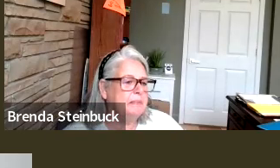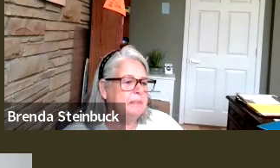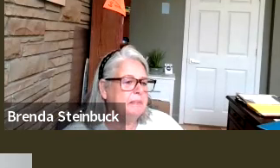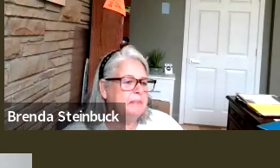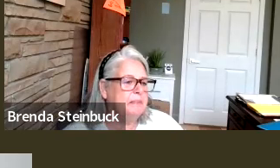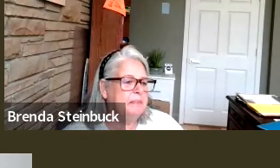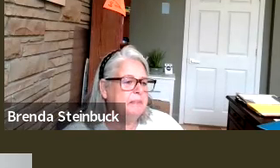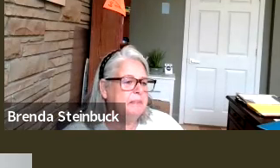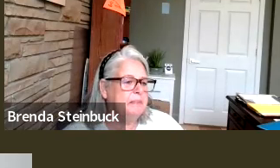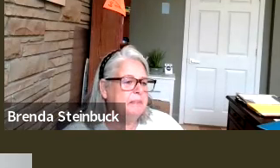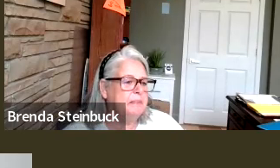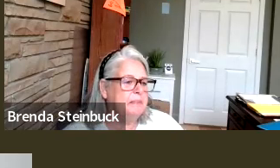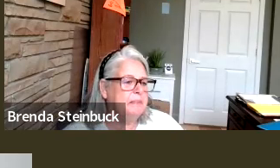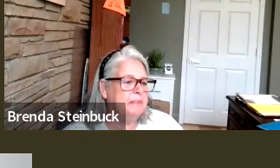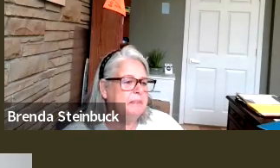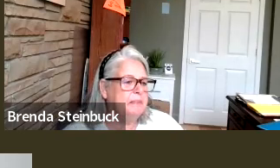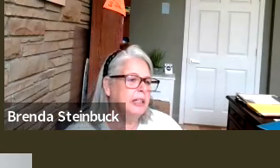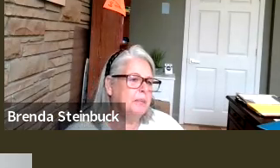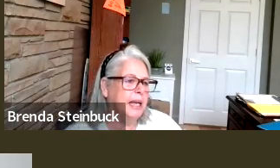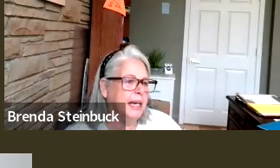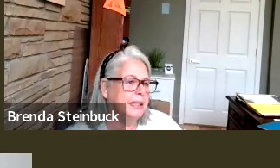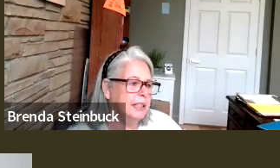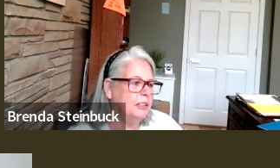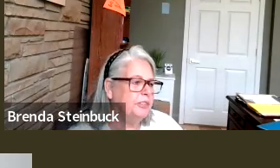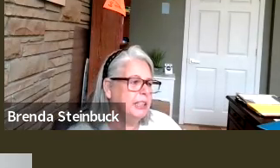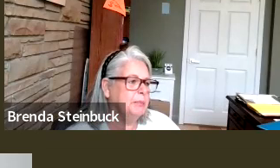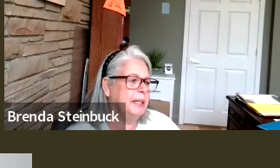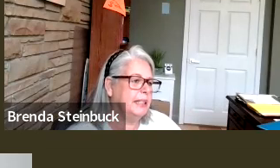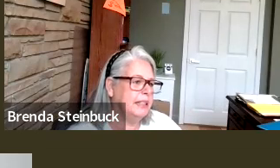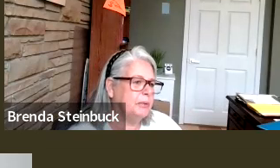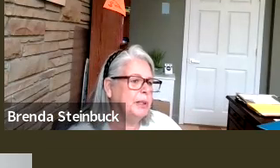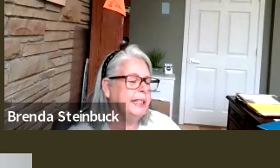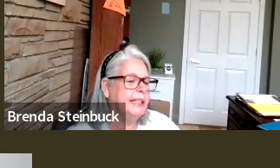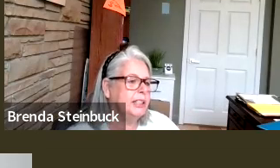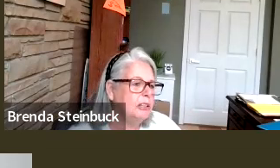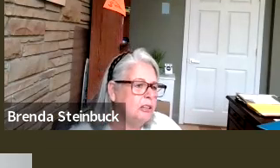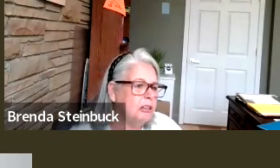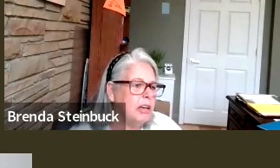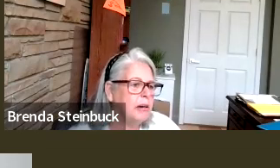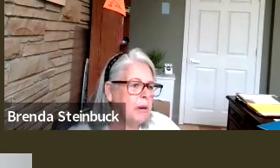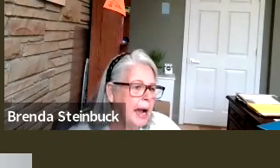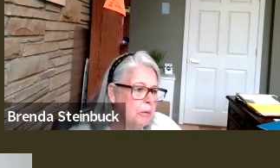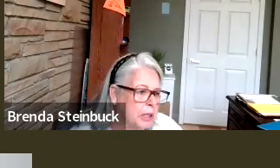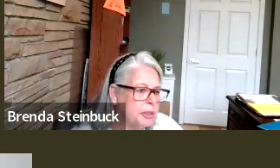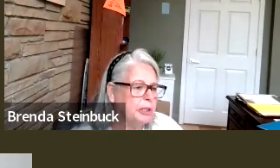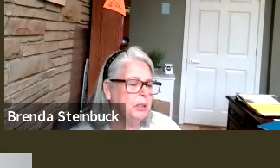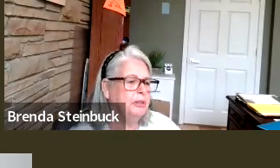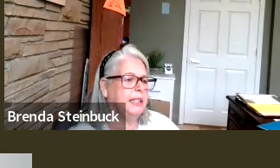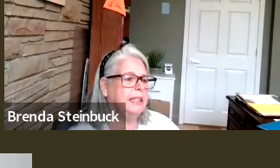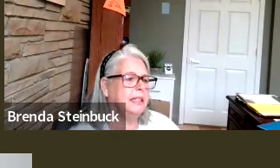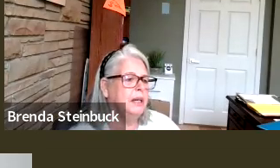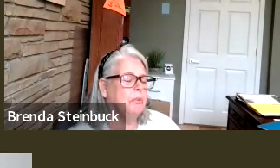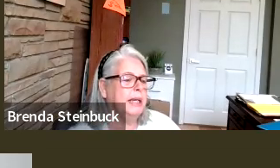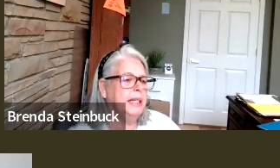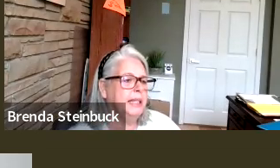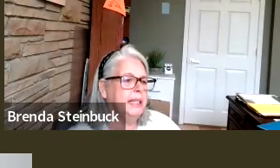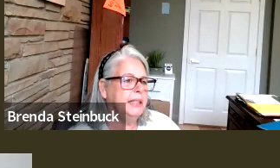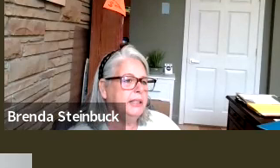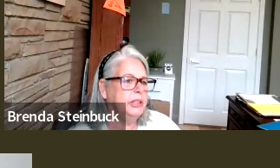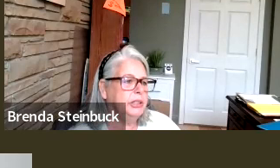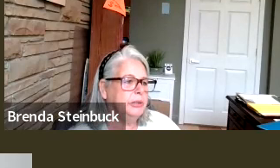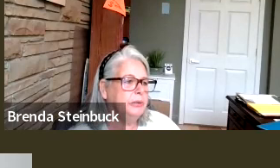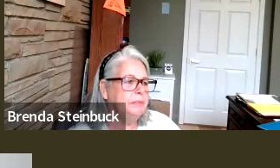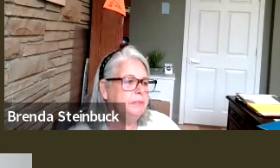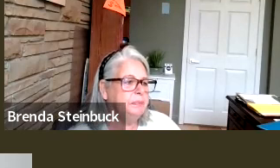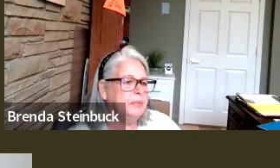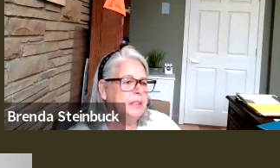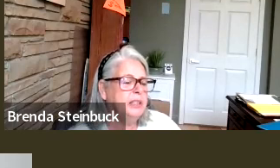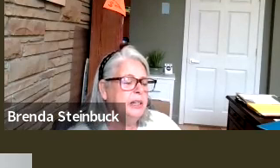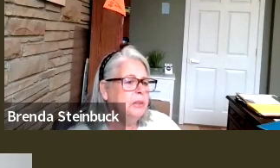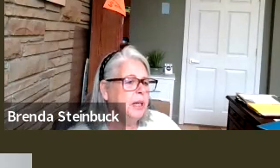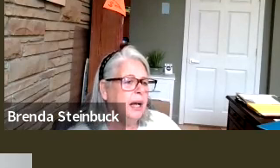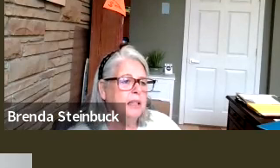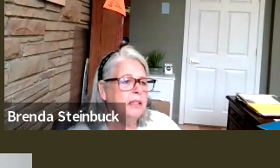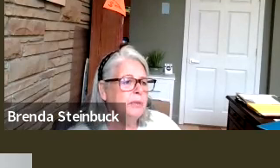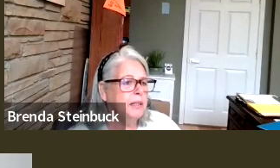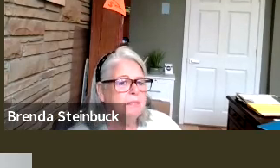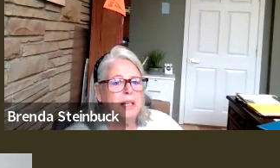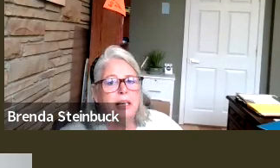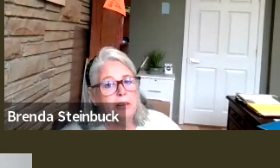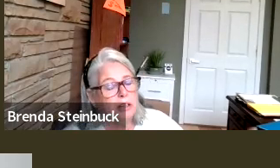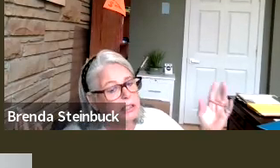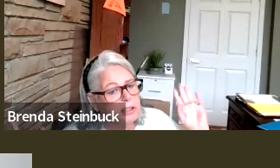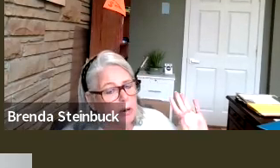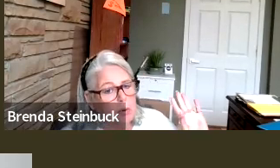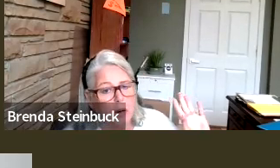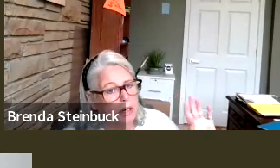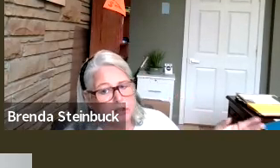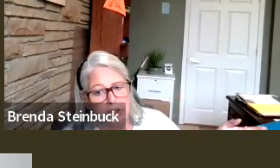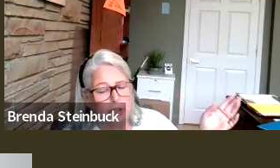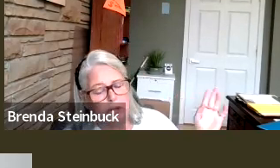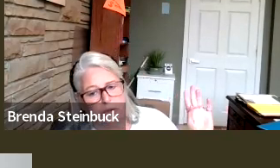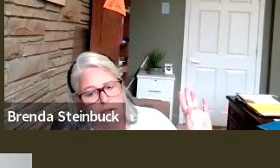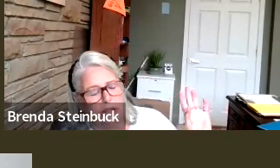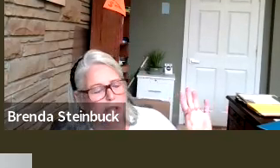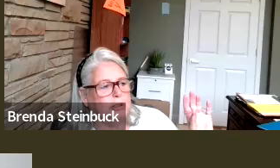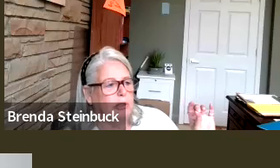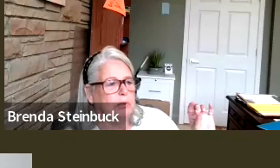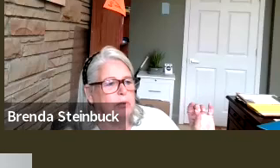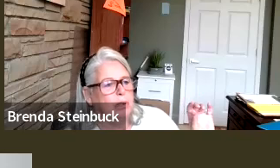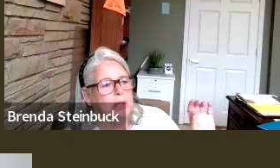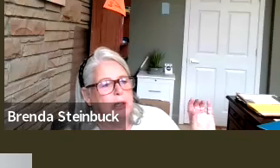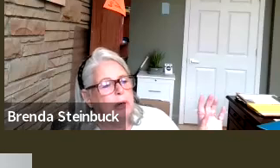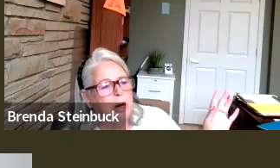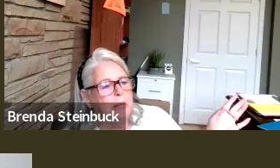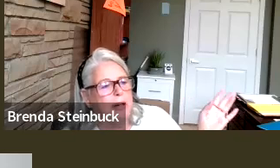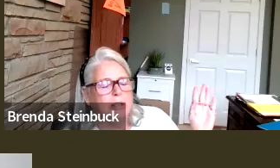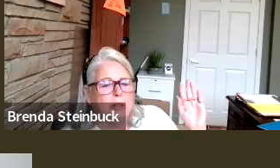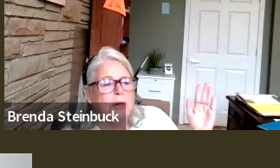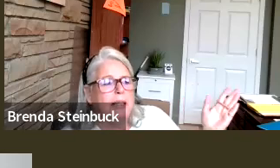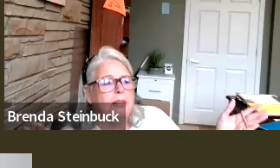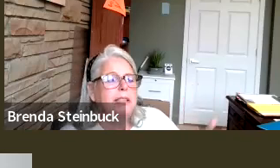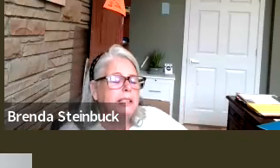And then there was this one that had a little bit of diversity and a person in a more modern wheelchair.